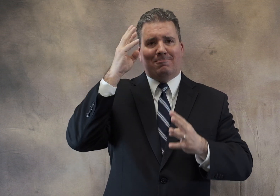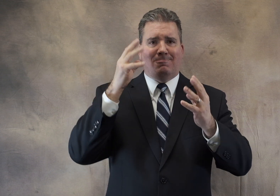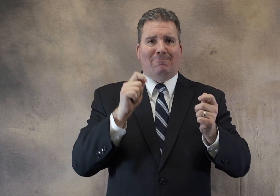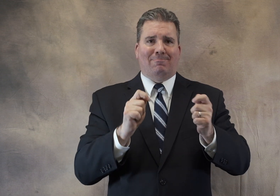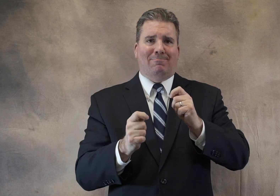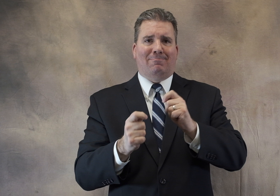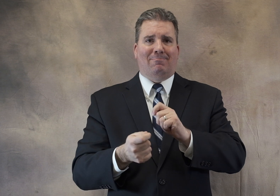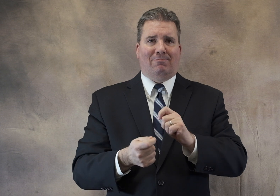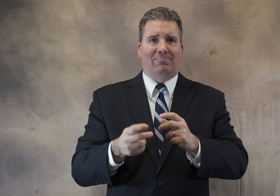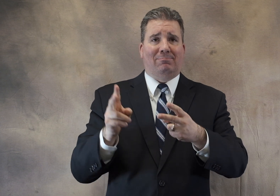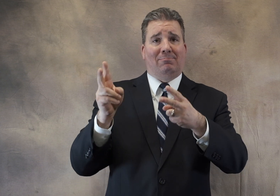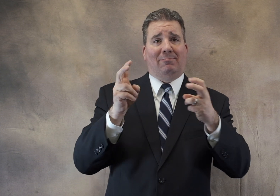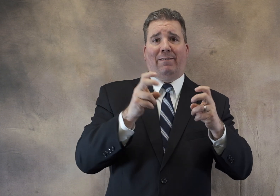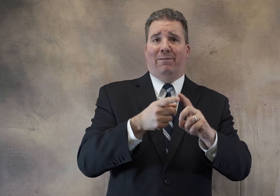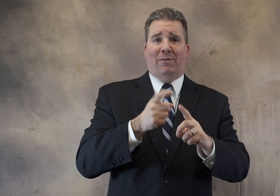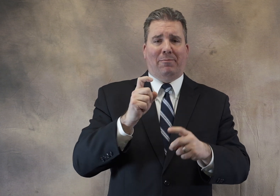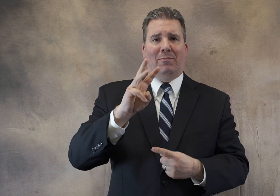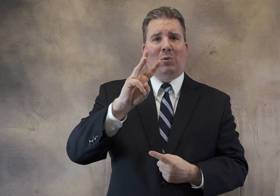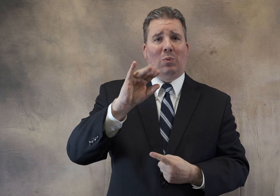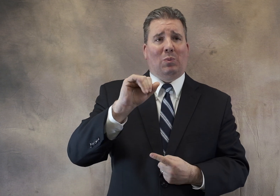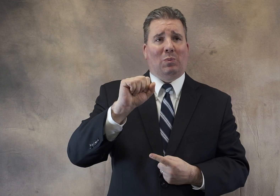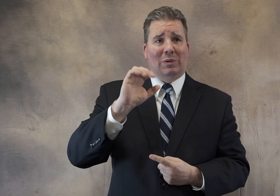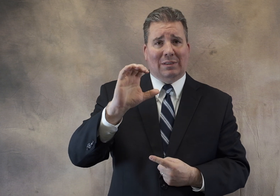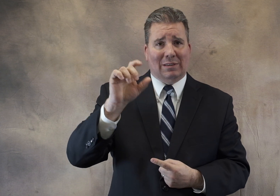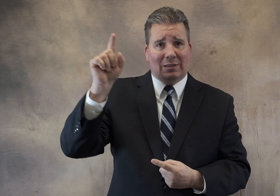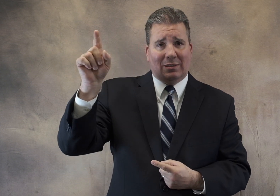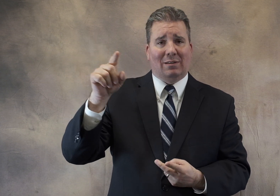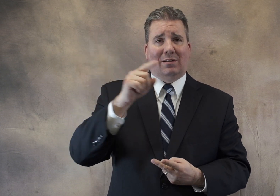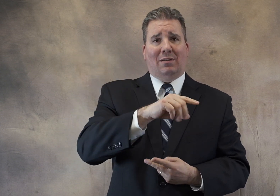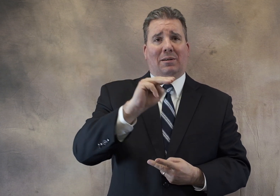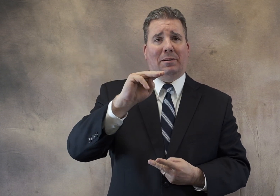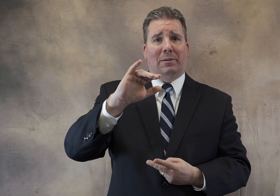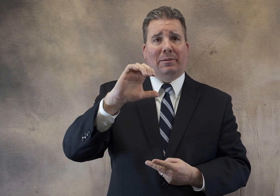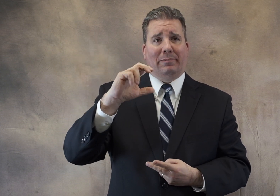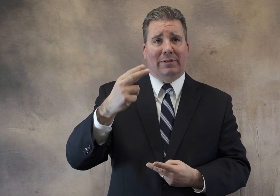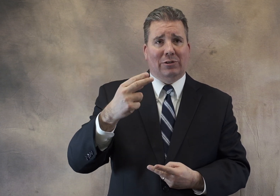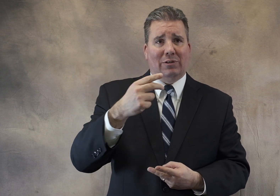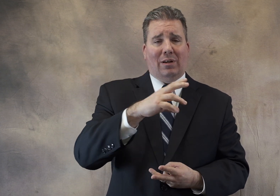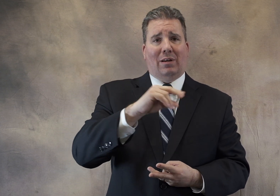we were able to tailor to meet the needs of the Massachusetts community.